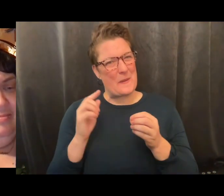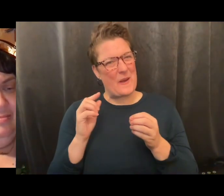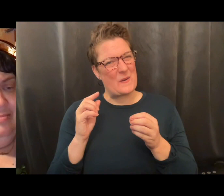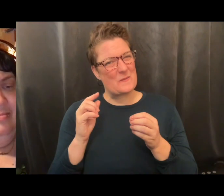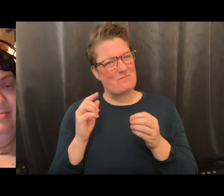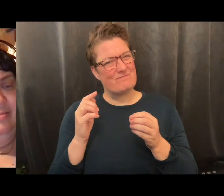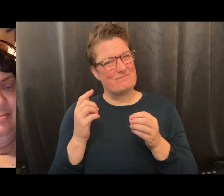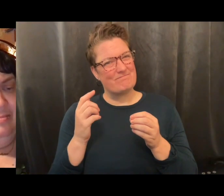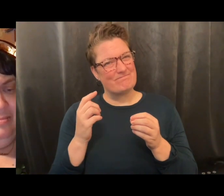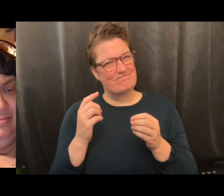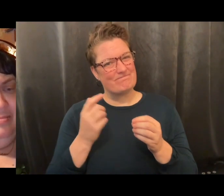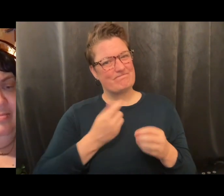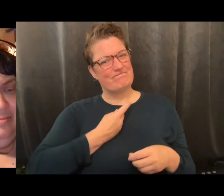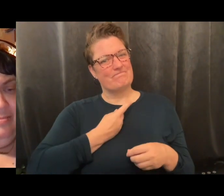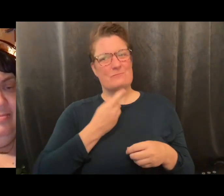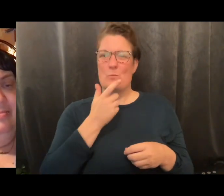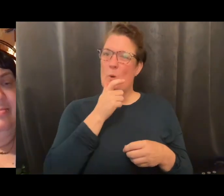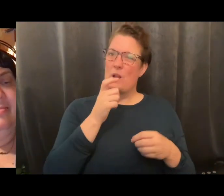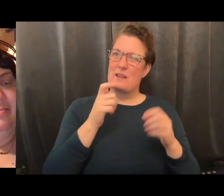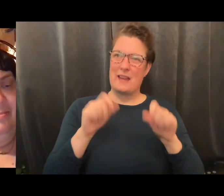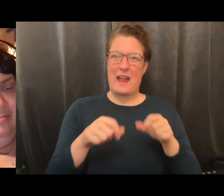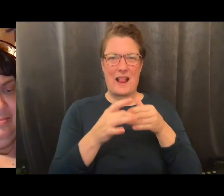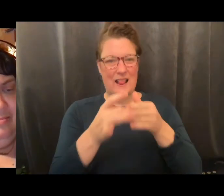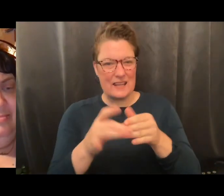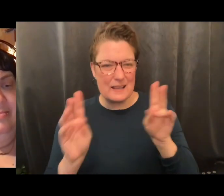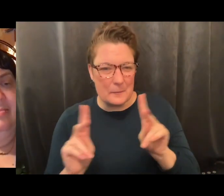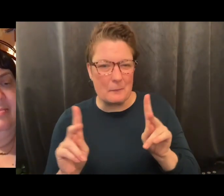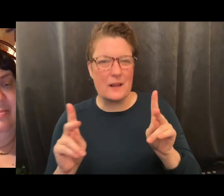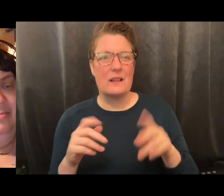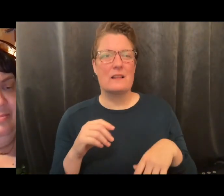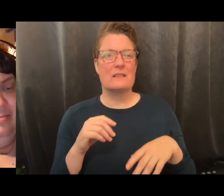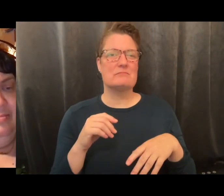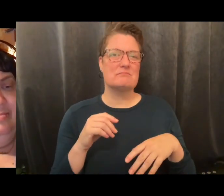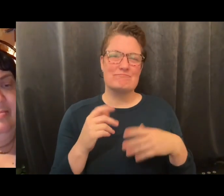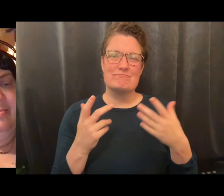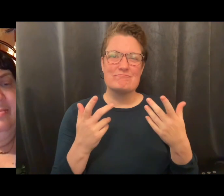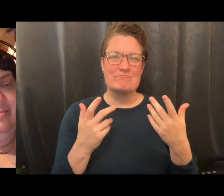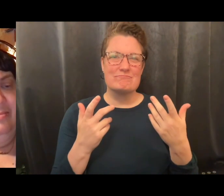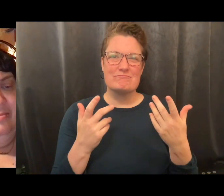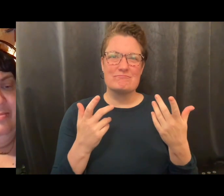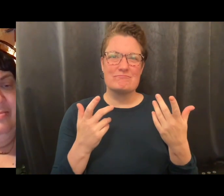people in, in some kind of important, you know, yeah, that, that touched me